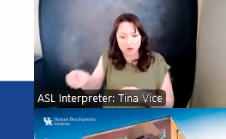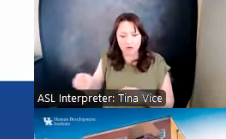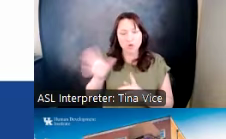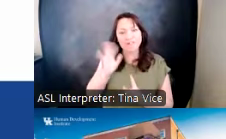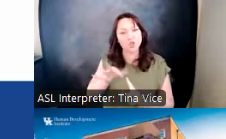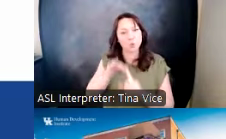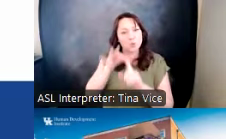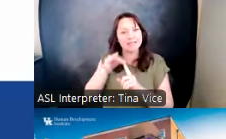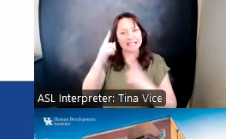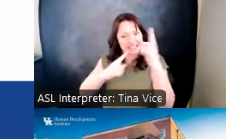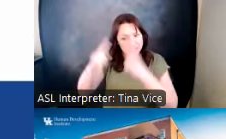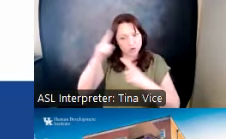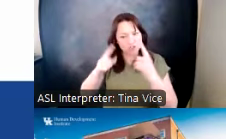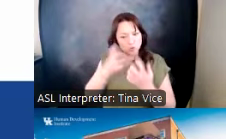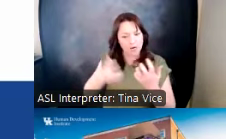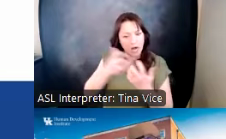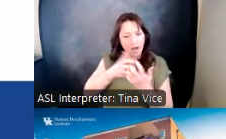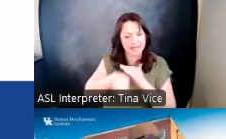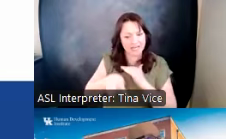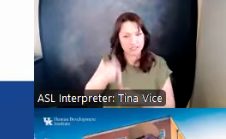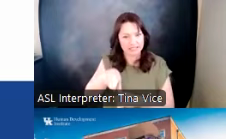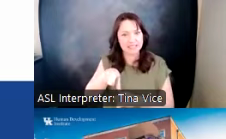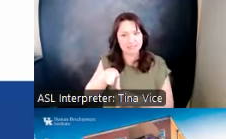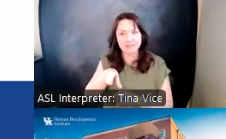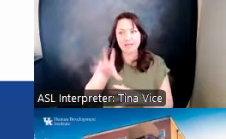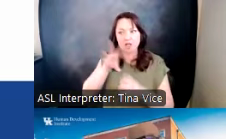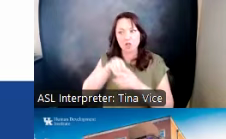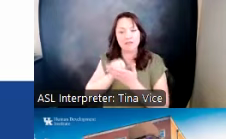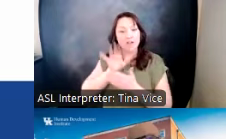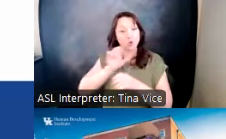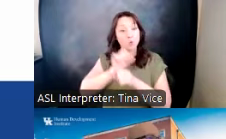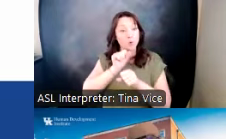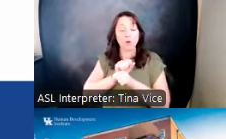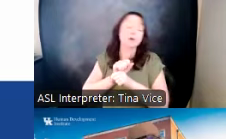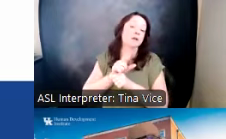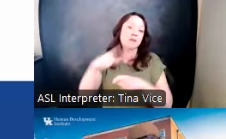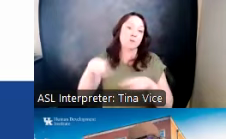needs and including that in the work that you're doing is to include that support network. And Morgan mentioned